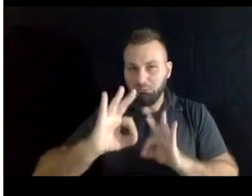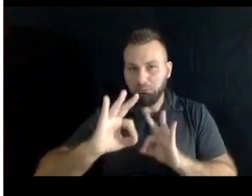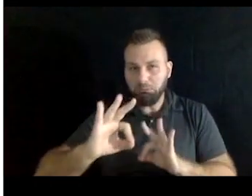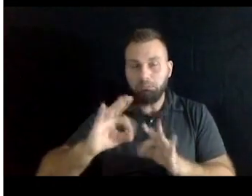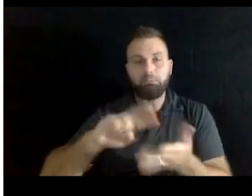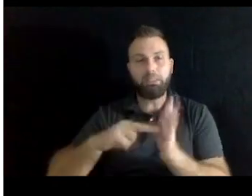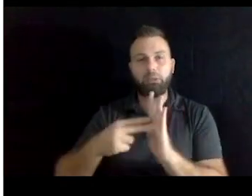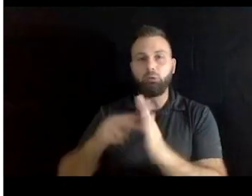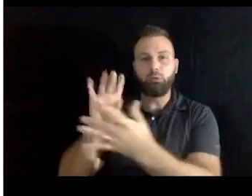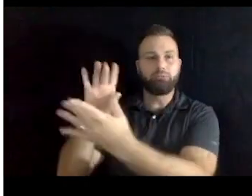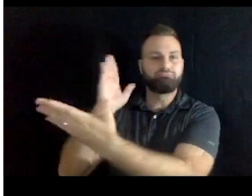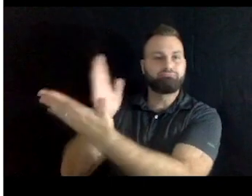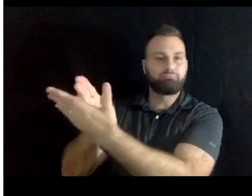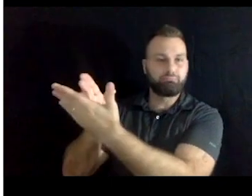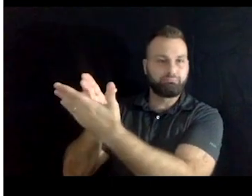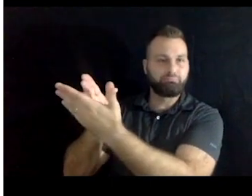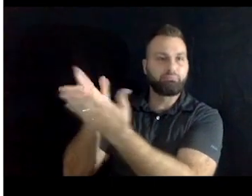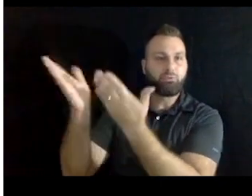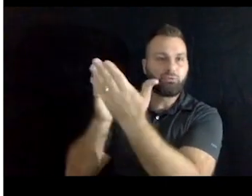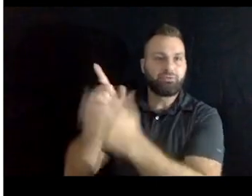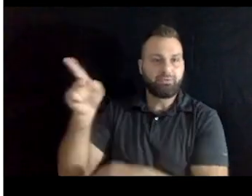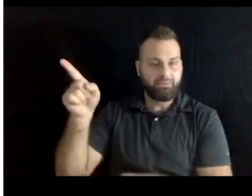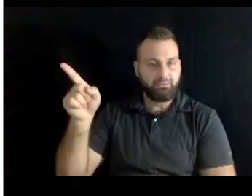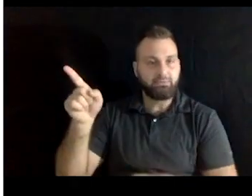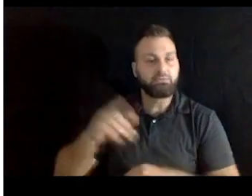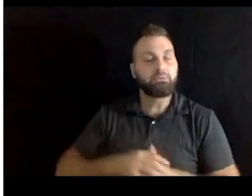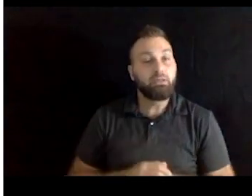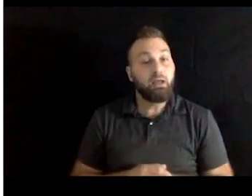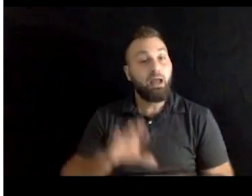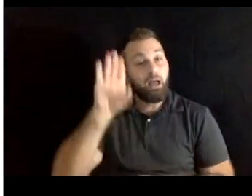to phase out of the SSDI program, and though people were working more.